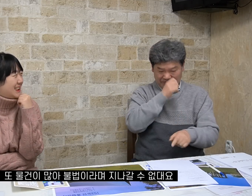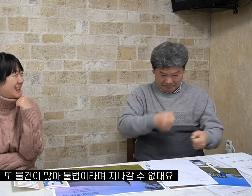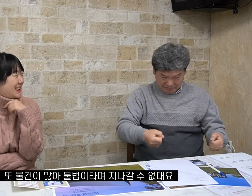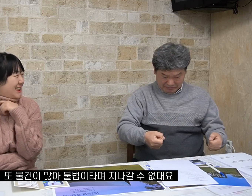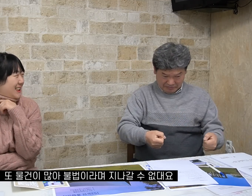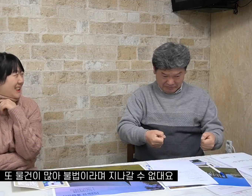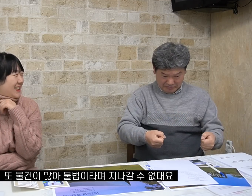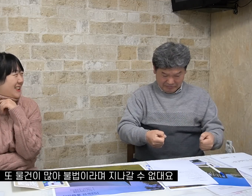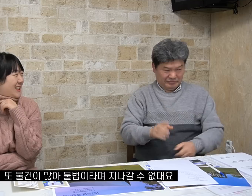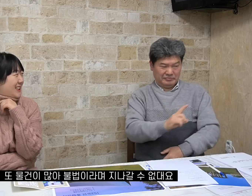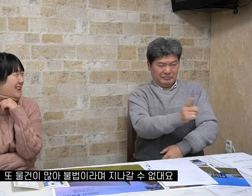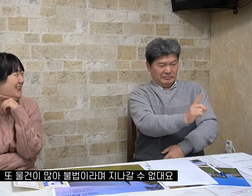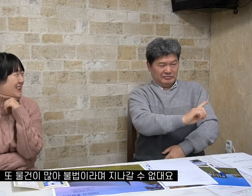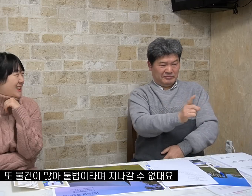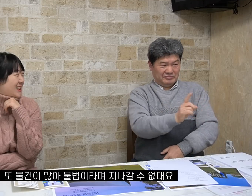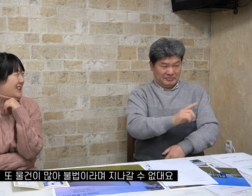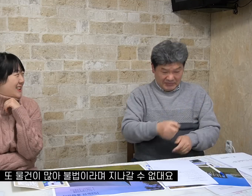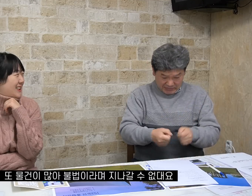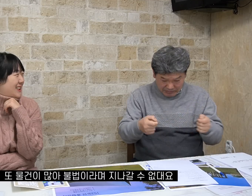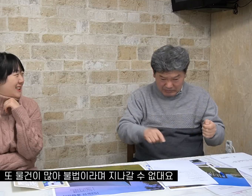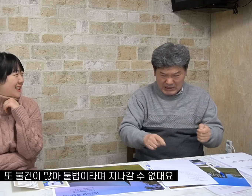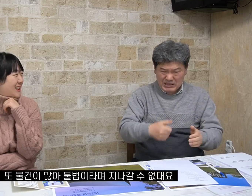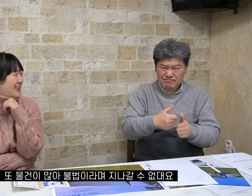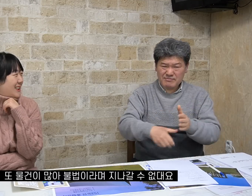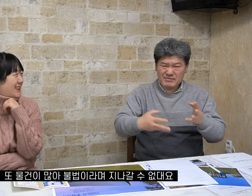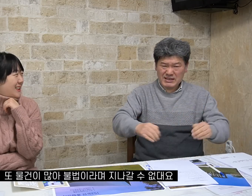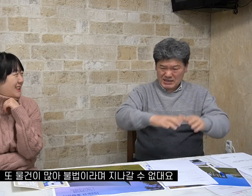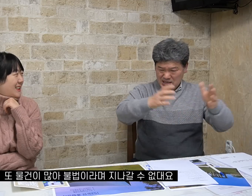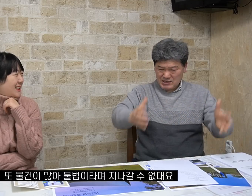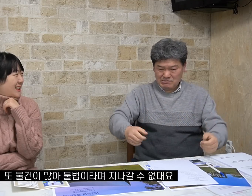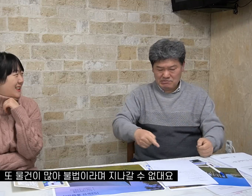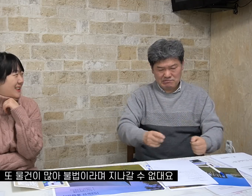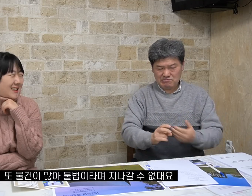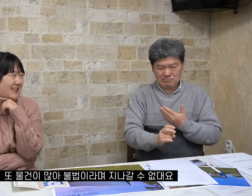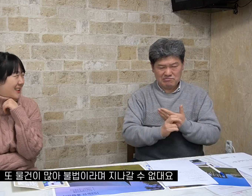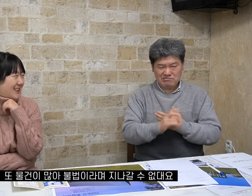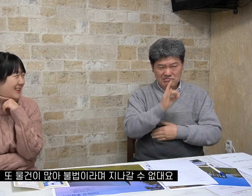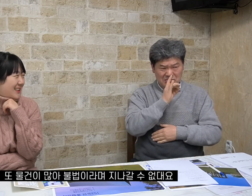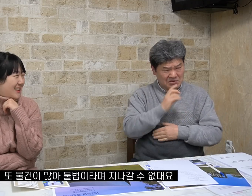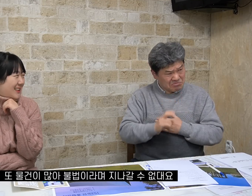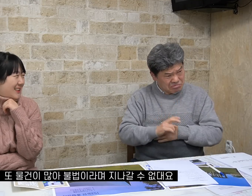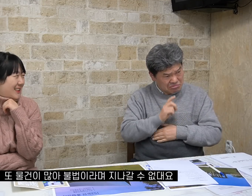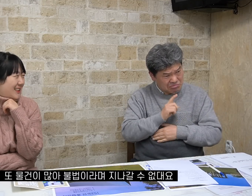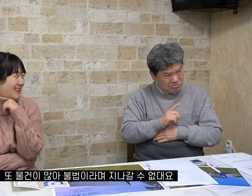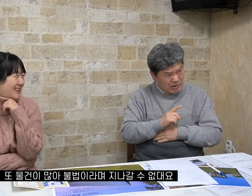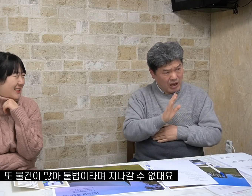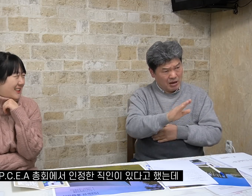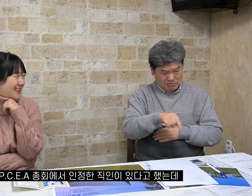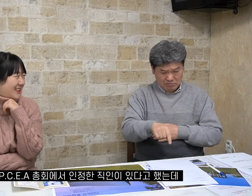Also, there are a lot of things, and they say it's illegal and you can't go through it.